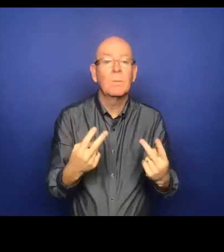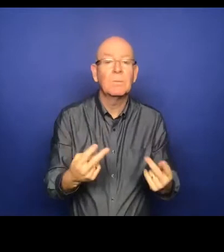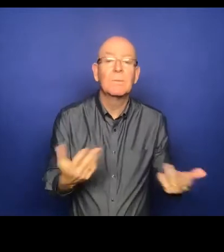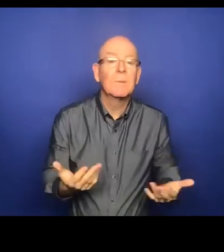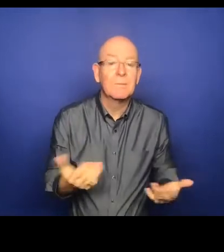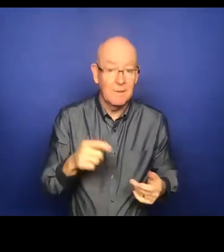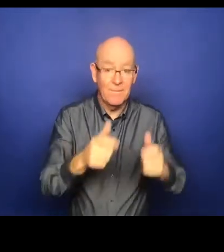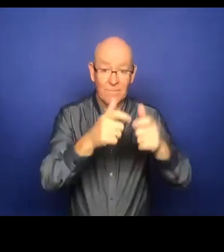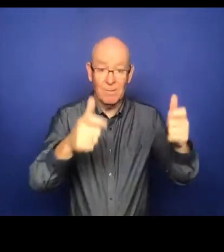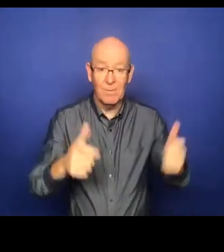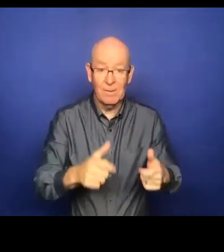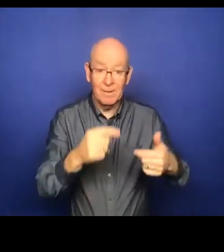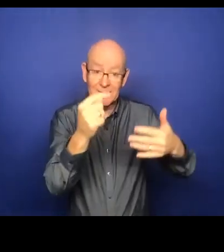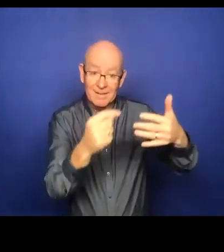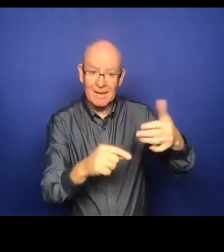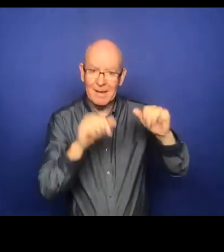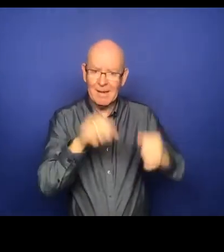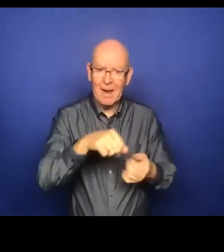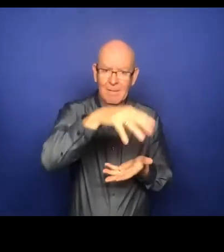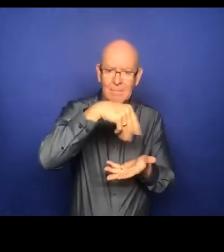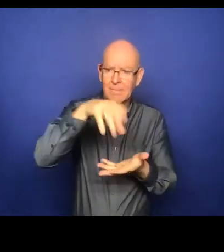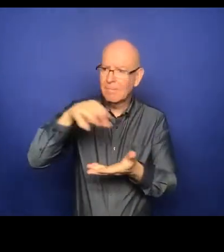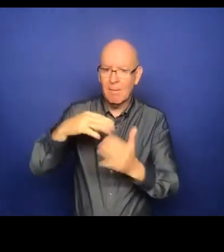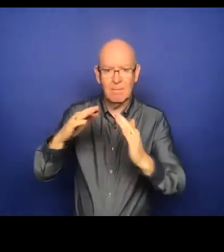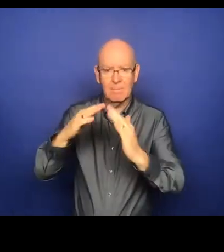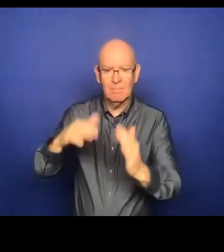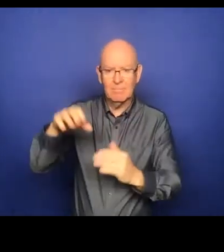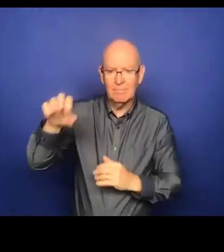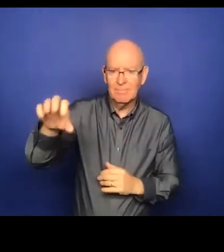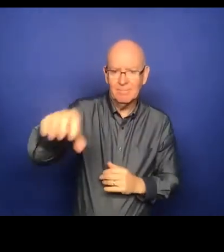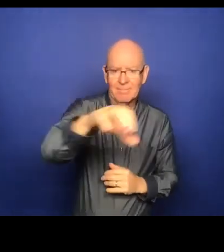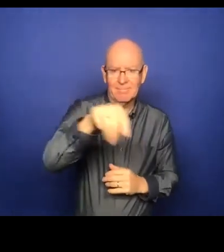those with no disabilities in a harmonized and comparable manner